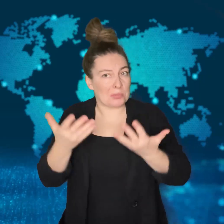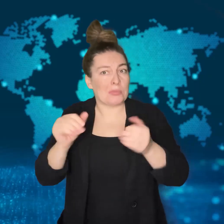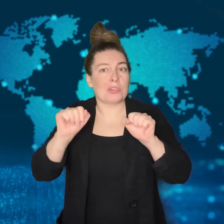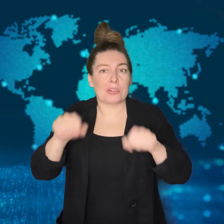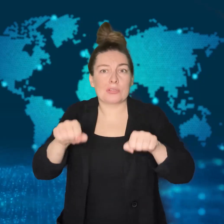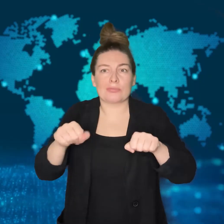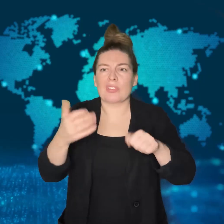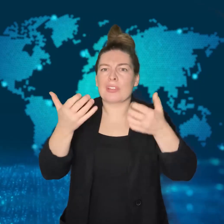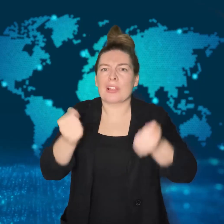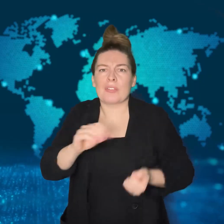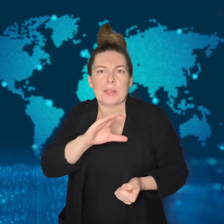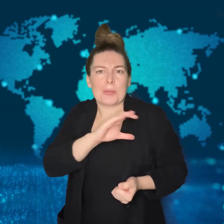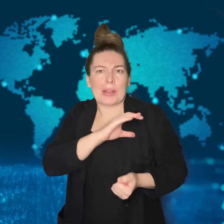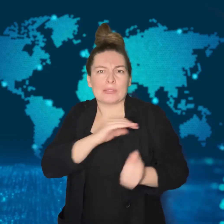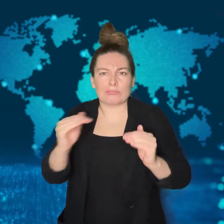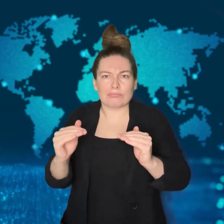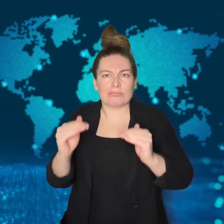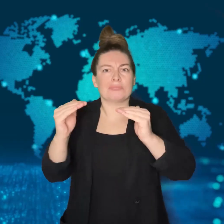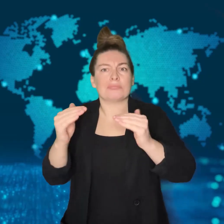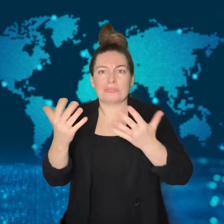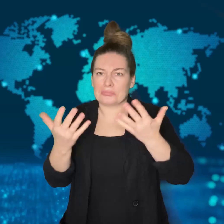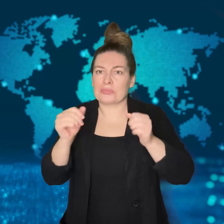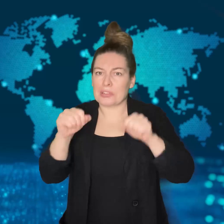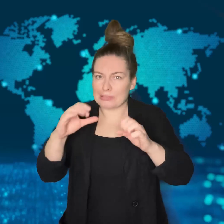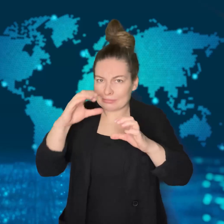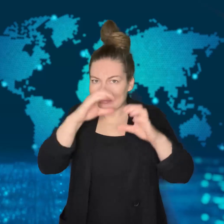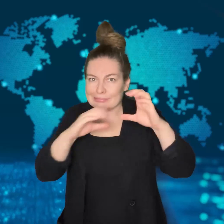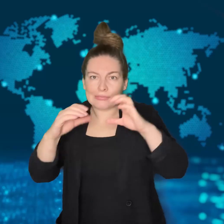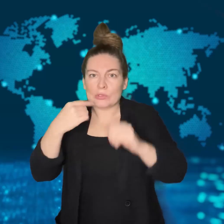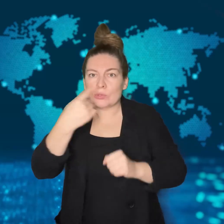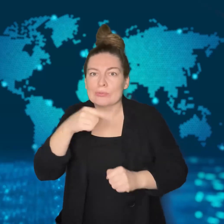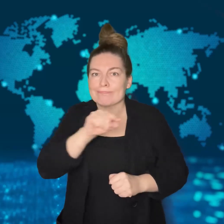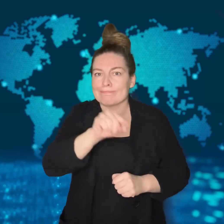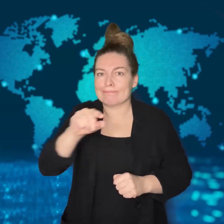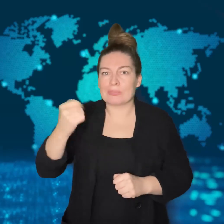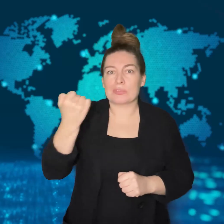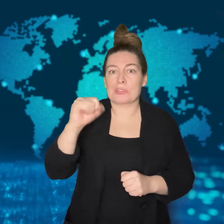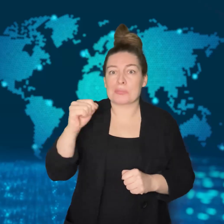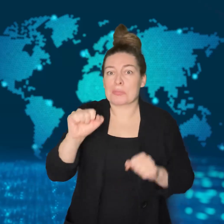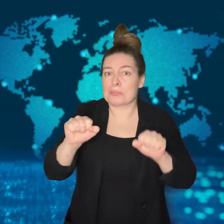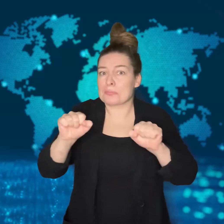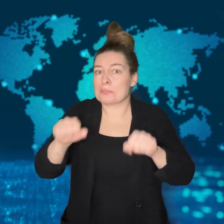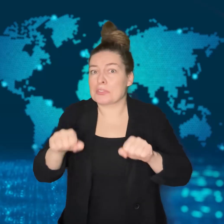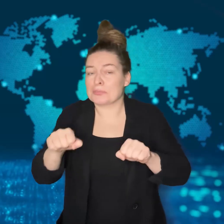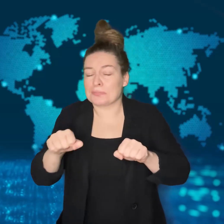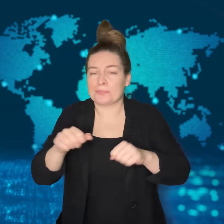the rebels for their part in the torture.